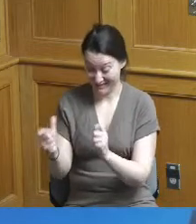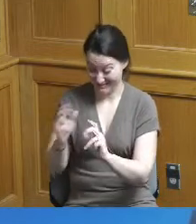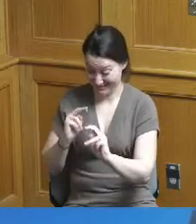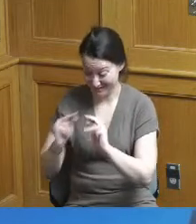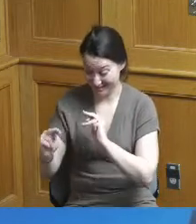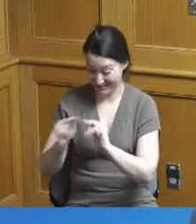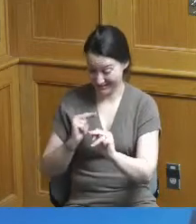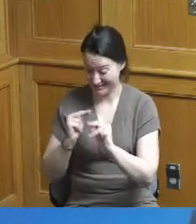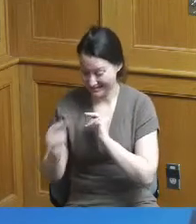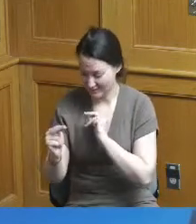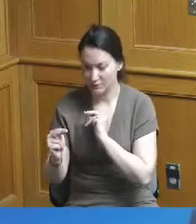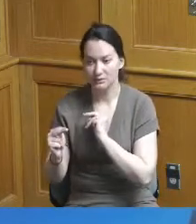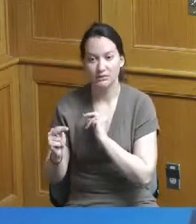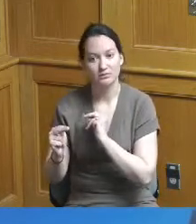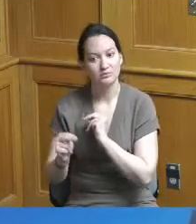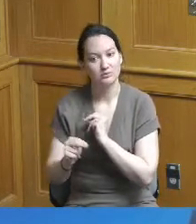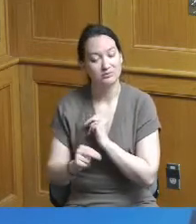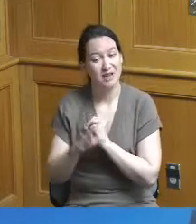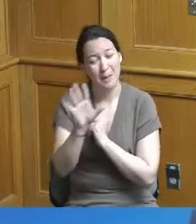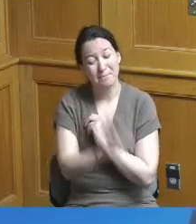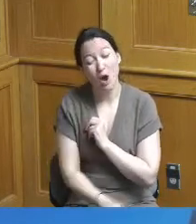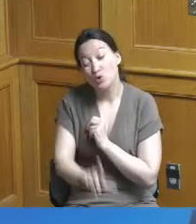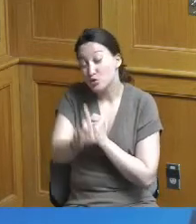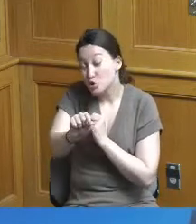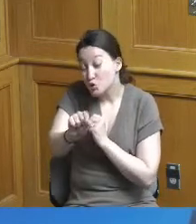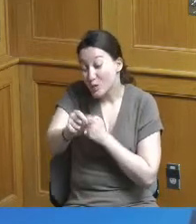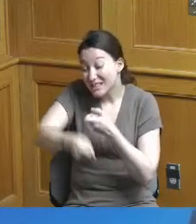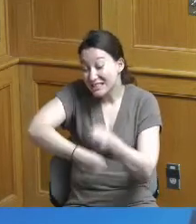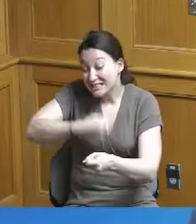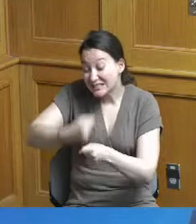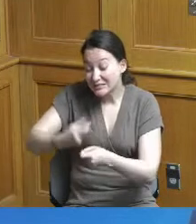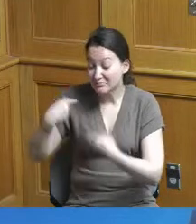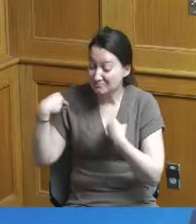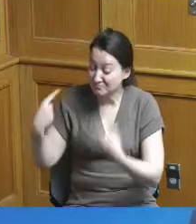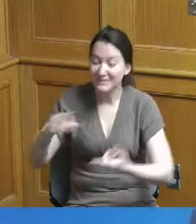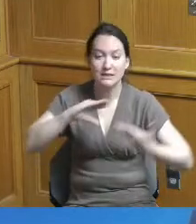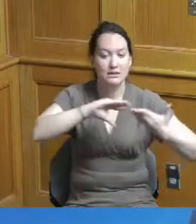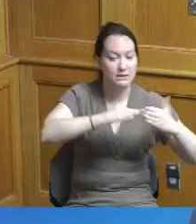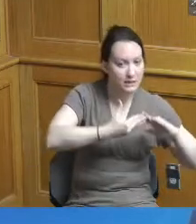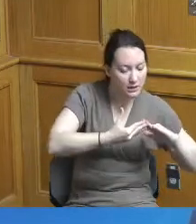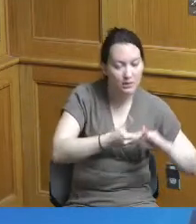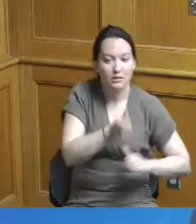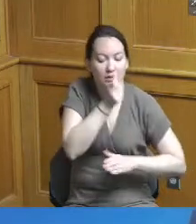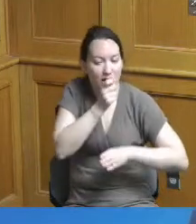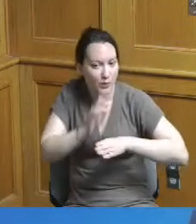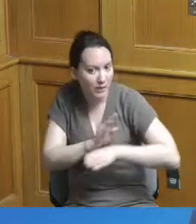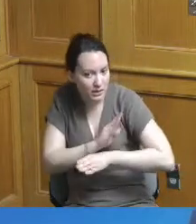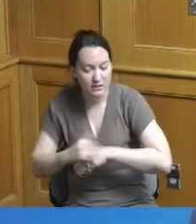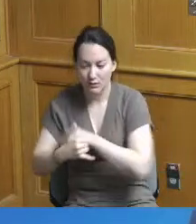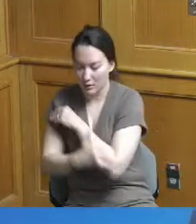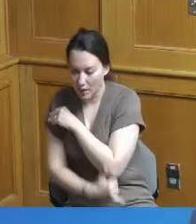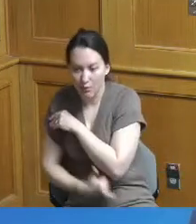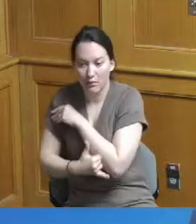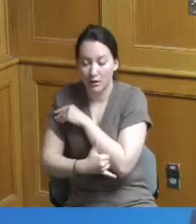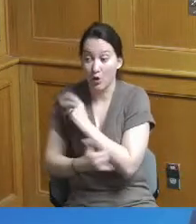a better part of 20 years between the city private interests in the county to to acquire that that